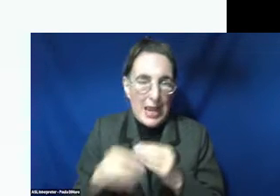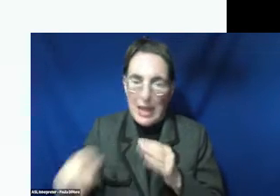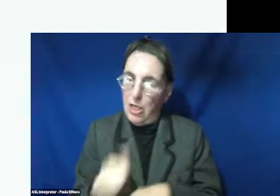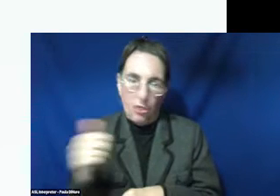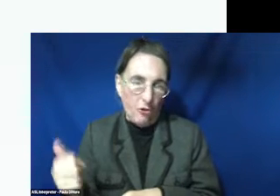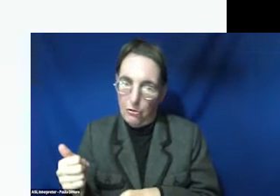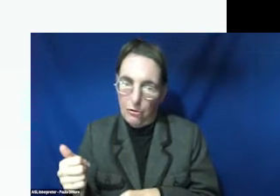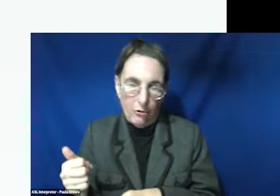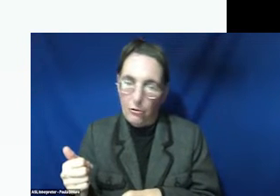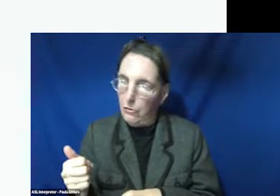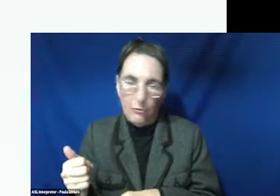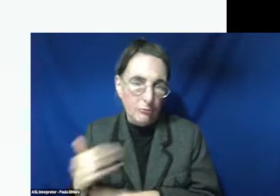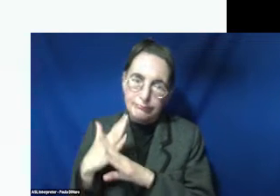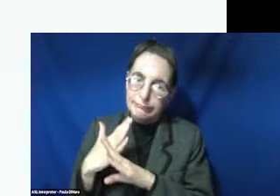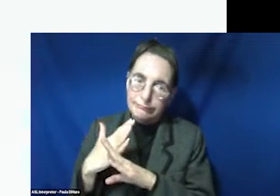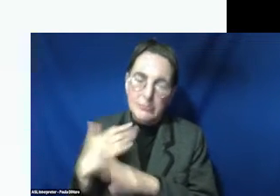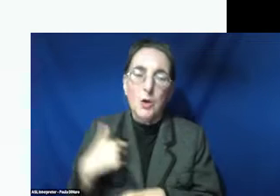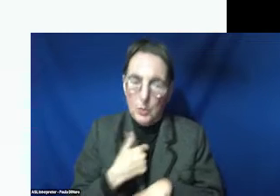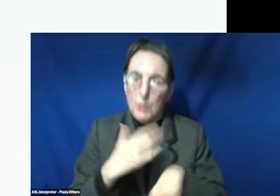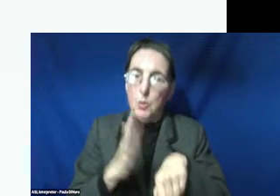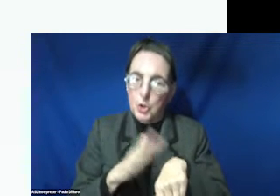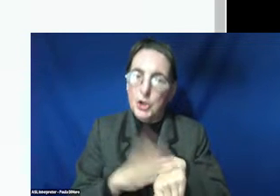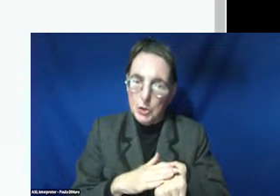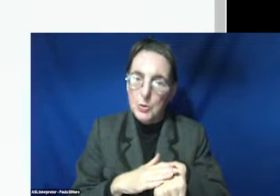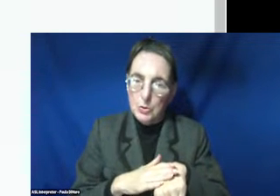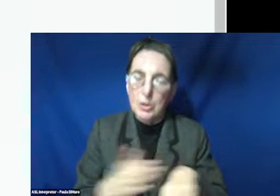And we will warn you before you create your proposal.